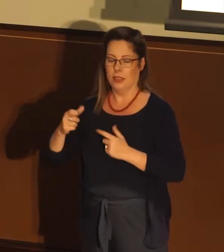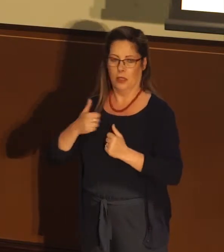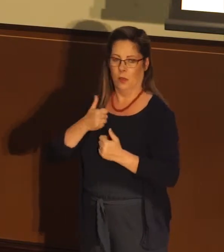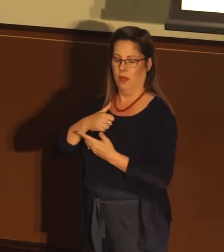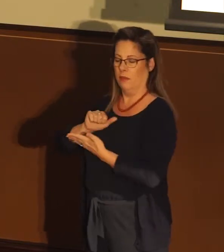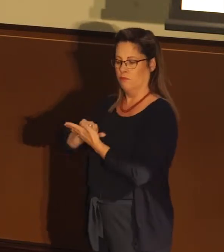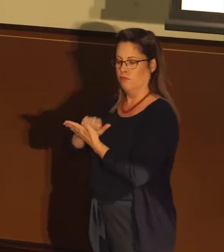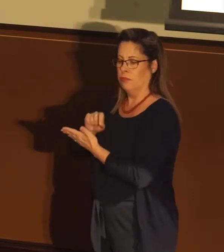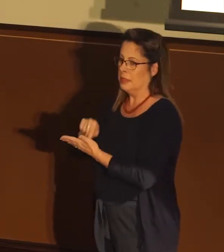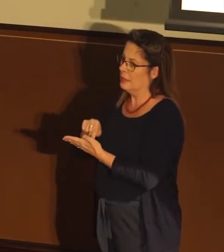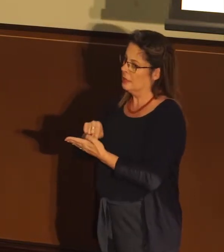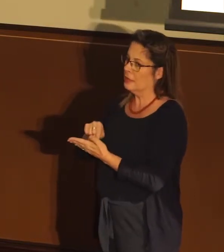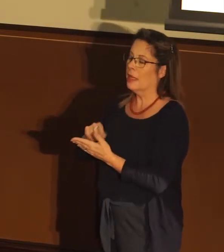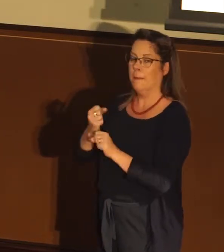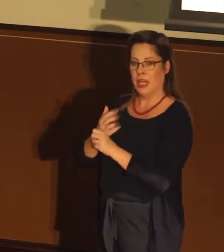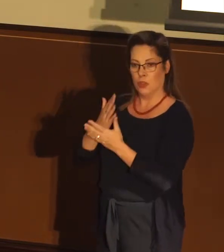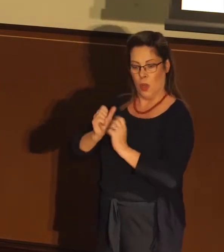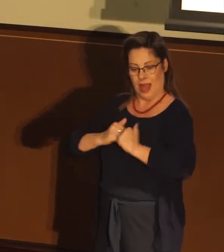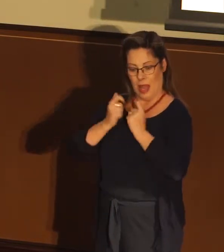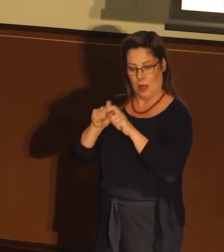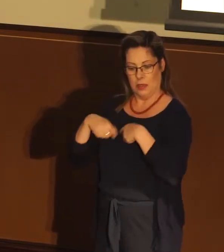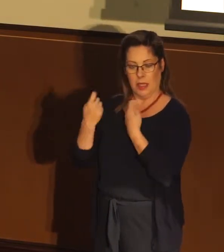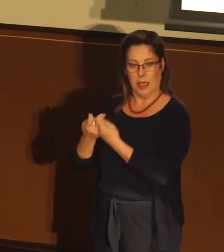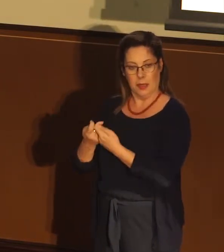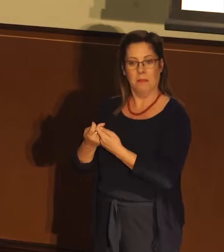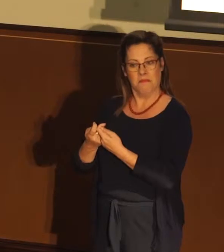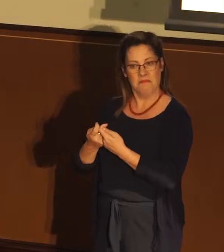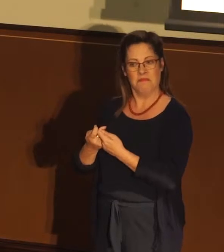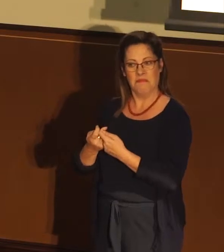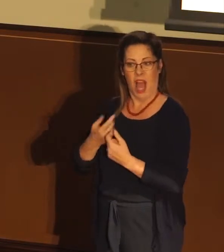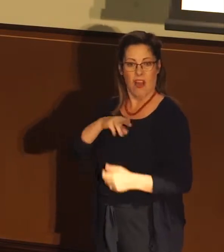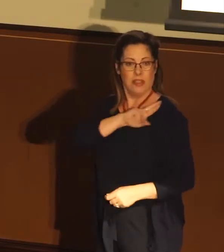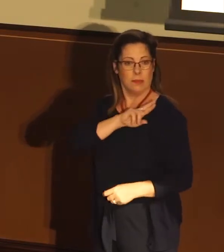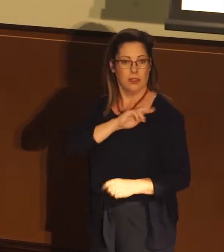making sure our team are being held accountable for what they do,